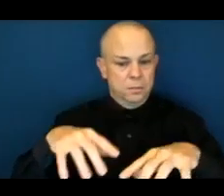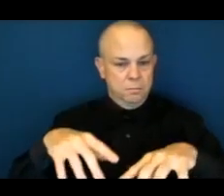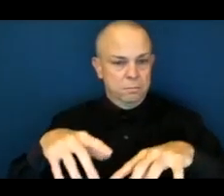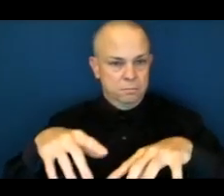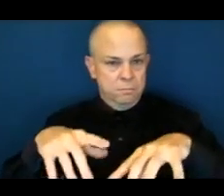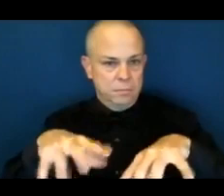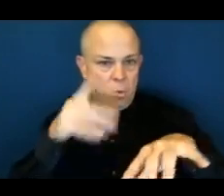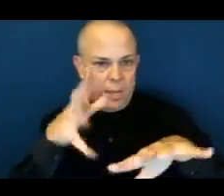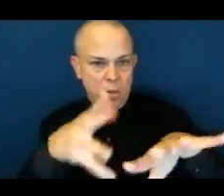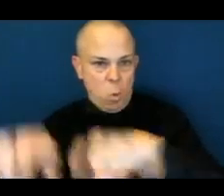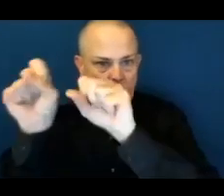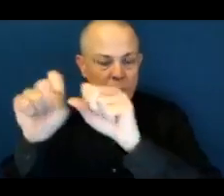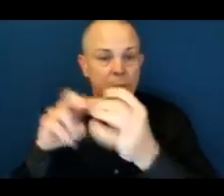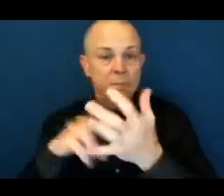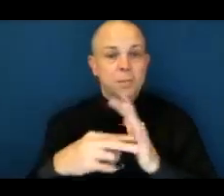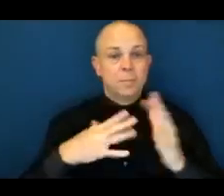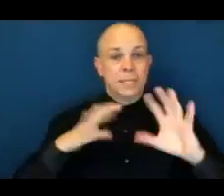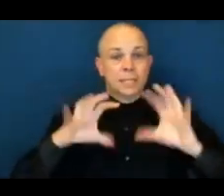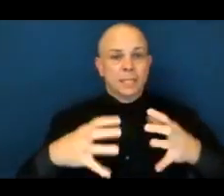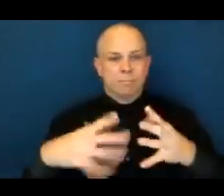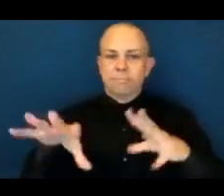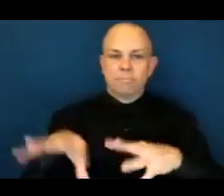hi mom see you soon